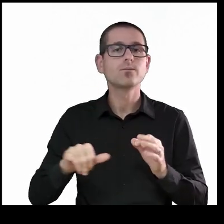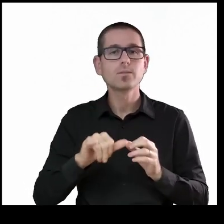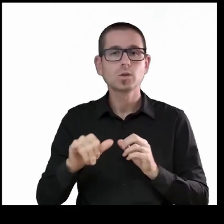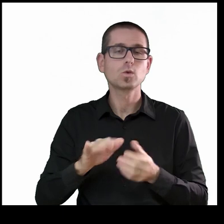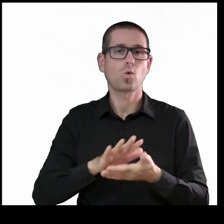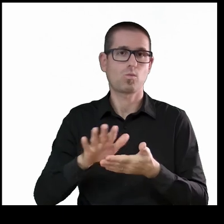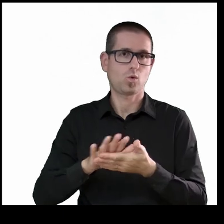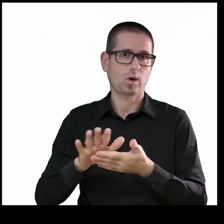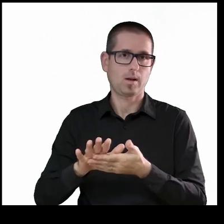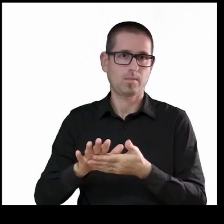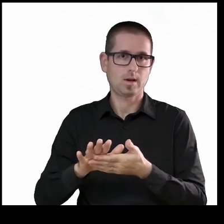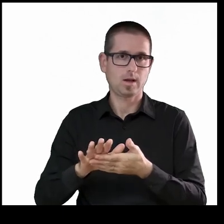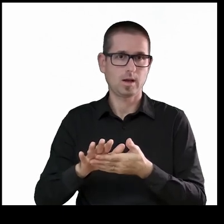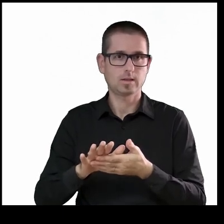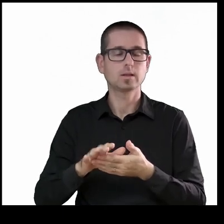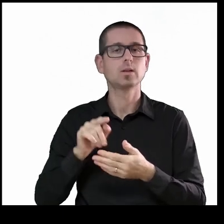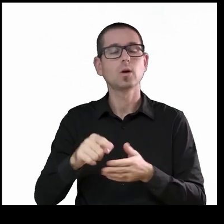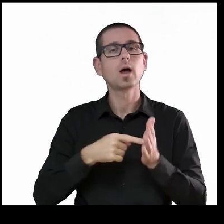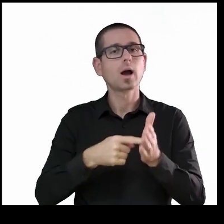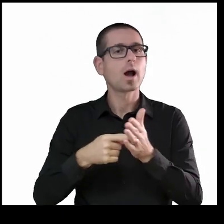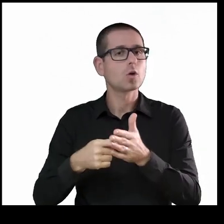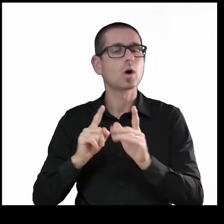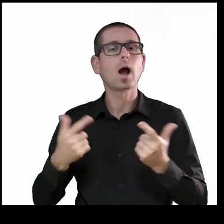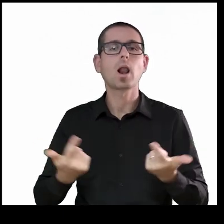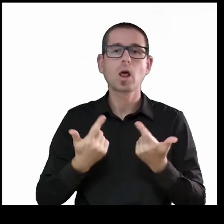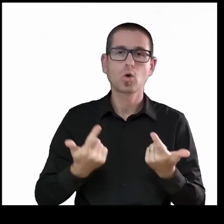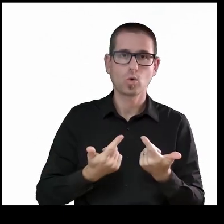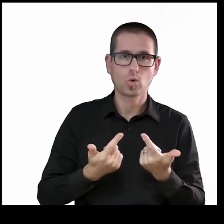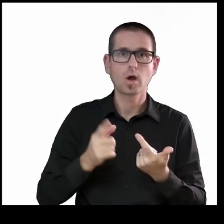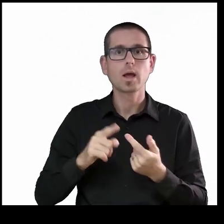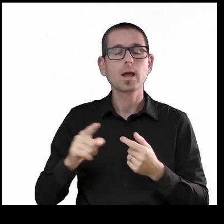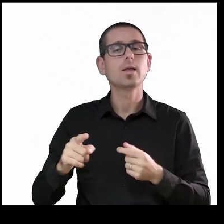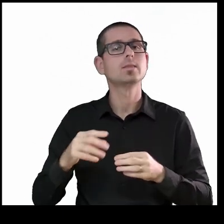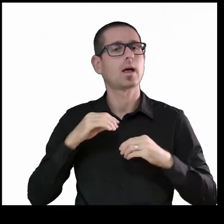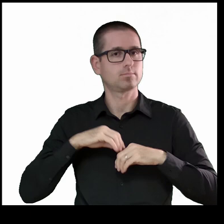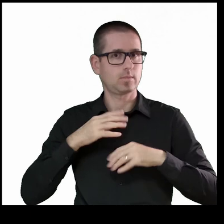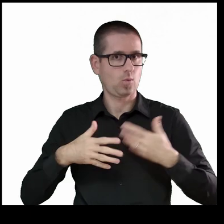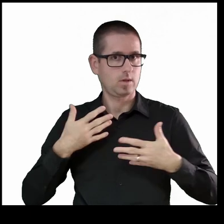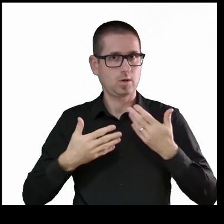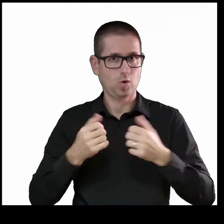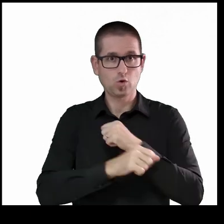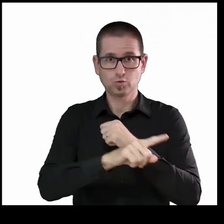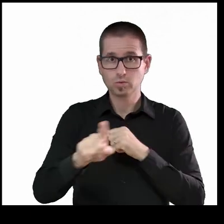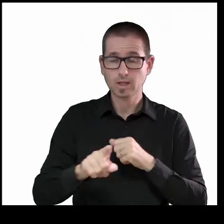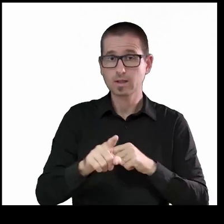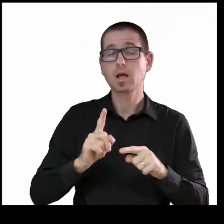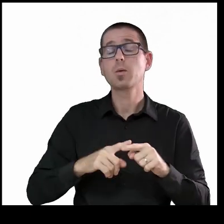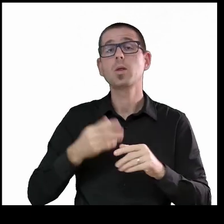the elite methods and to show what they can and to impress students. And then in the end, they should.